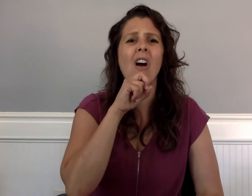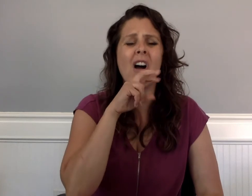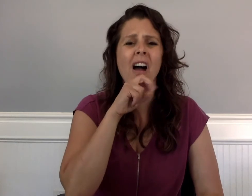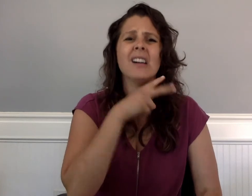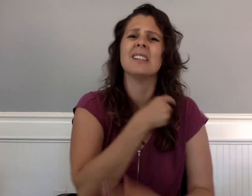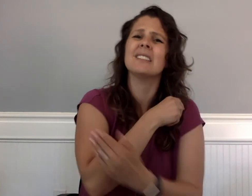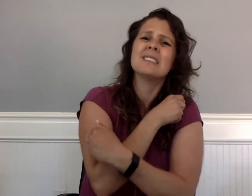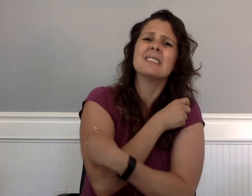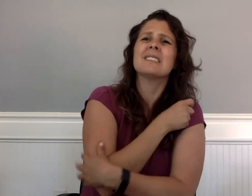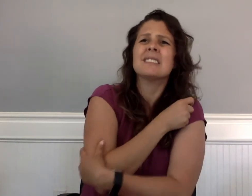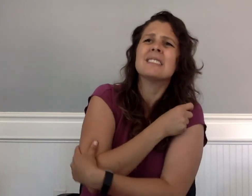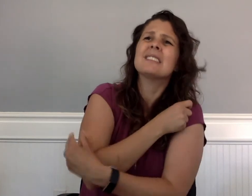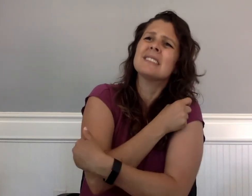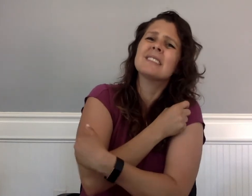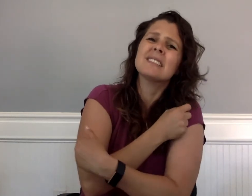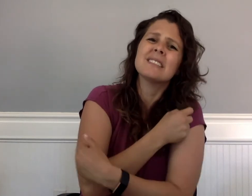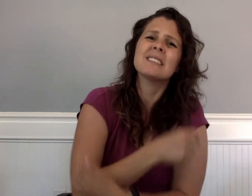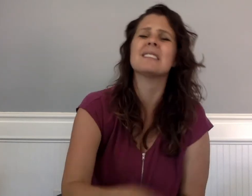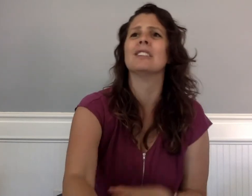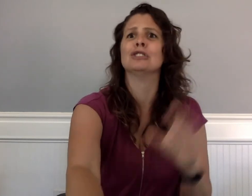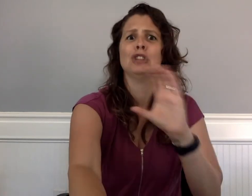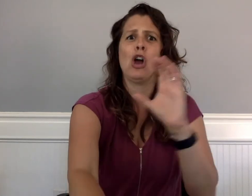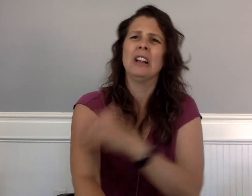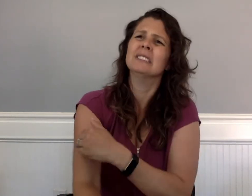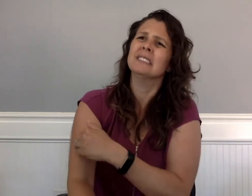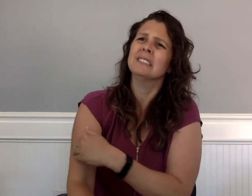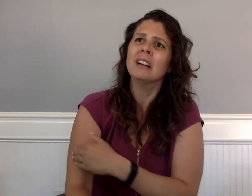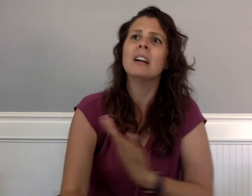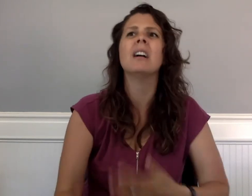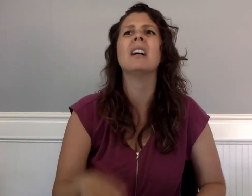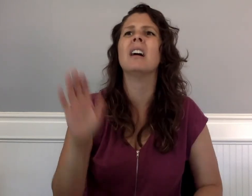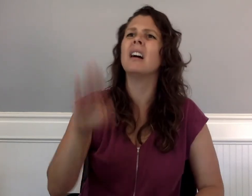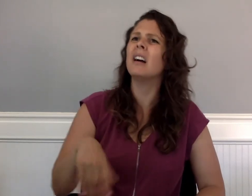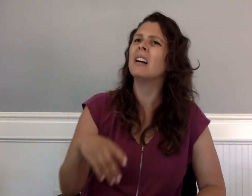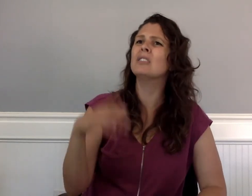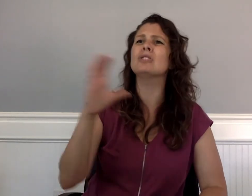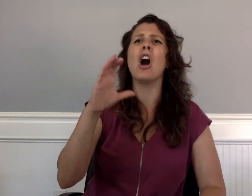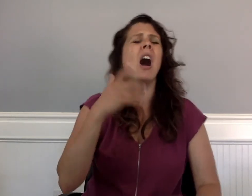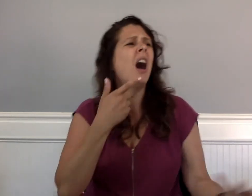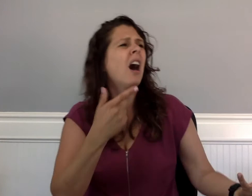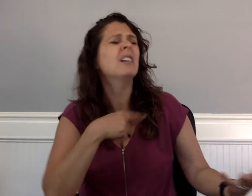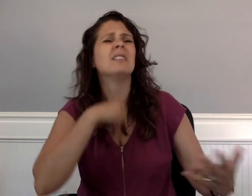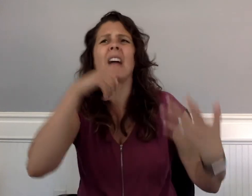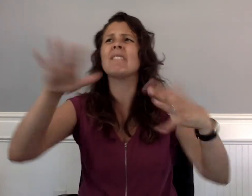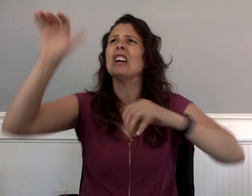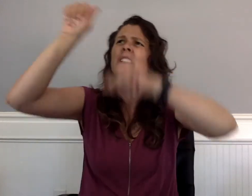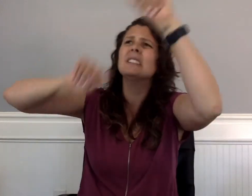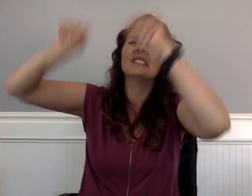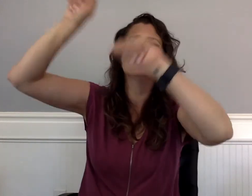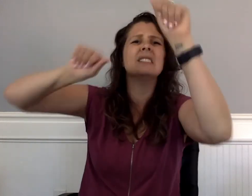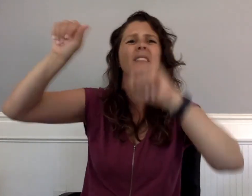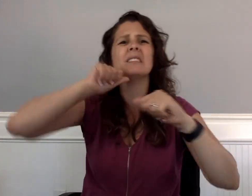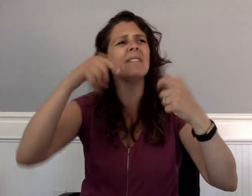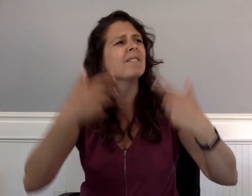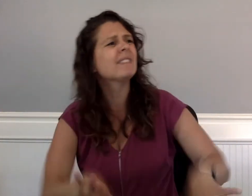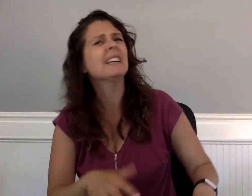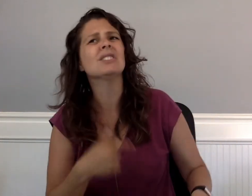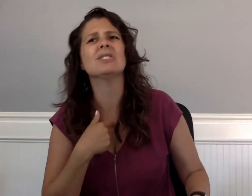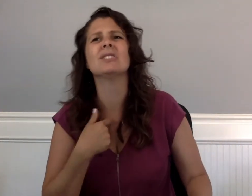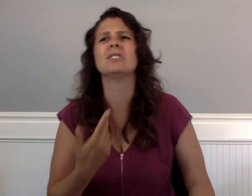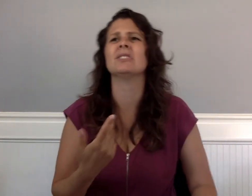Frog tugged on Charlie’s arm. “But we didn’t finish.” Charlie gestured to the statue with his rag.